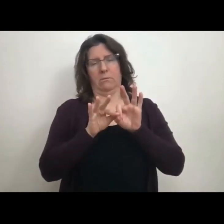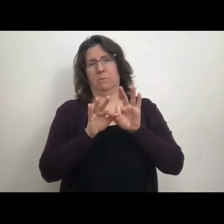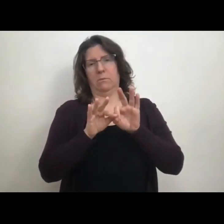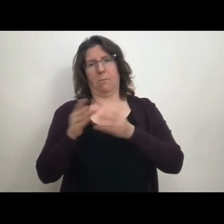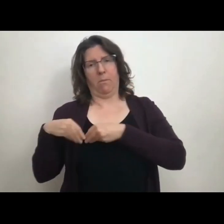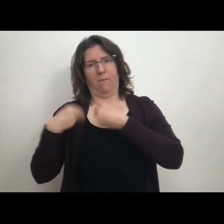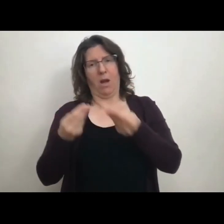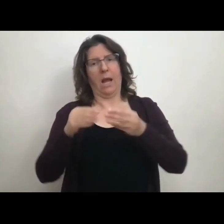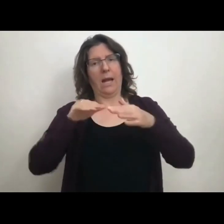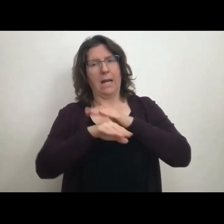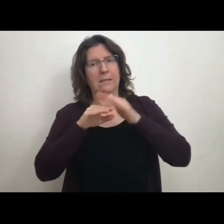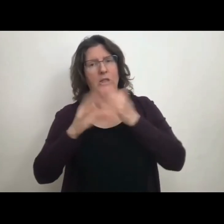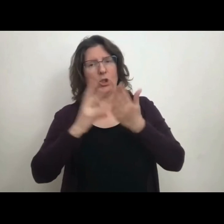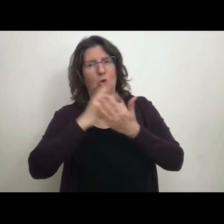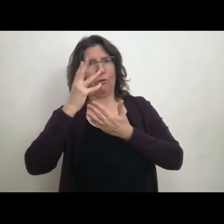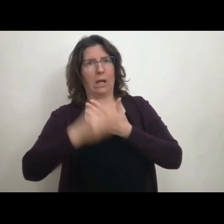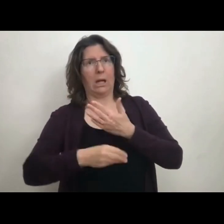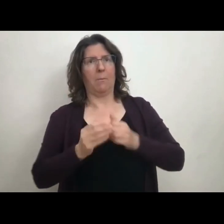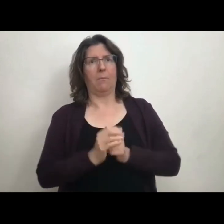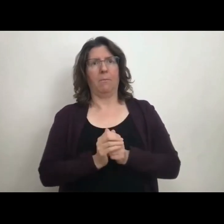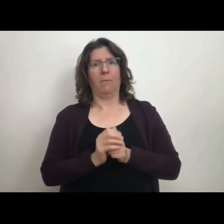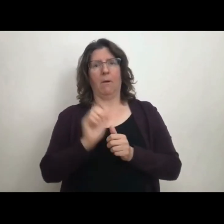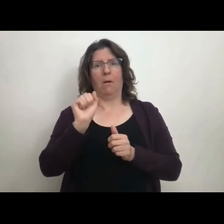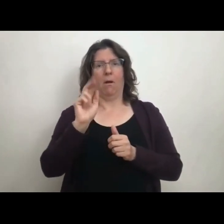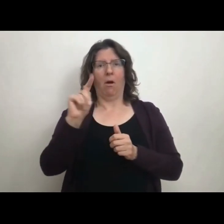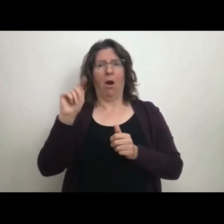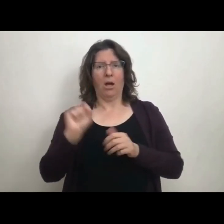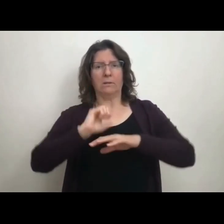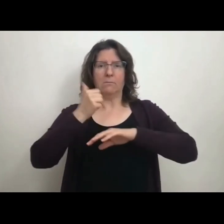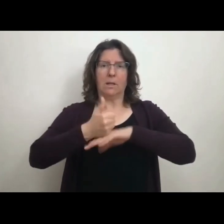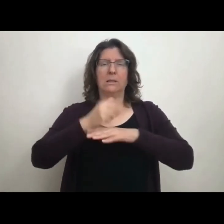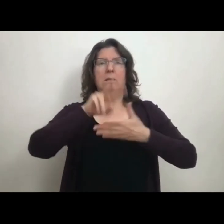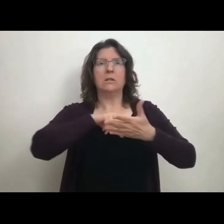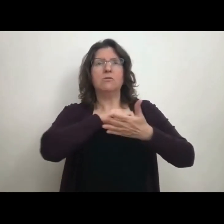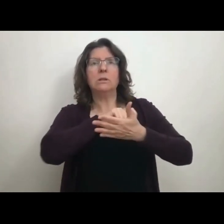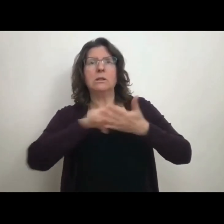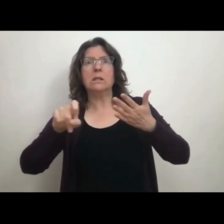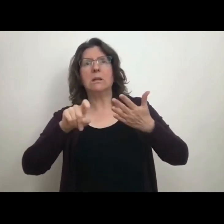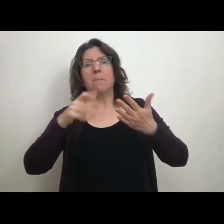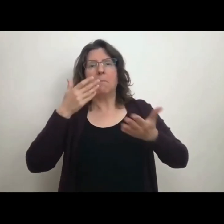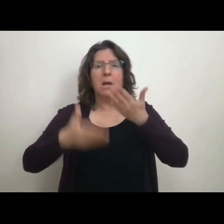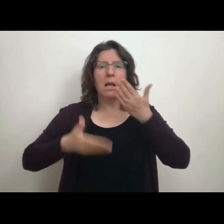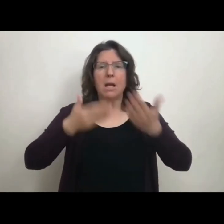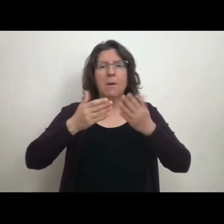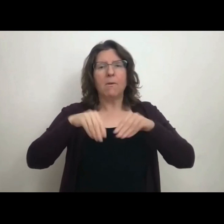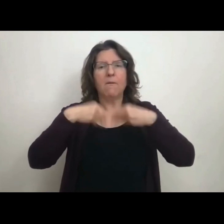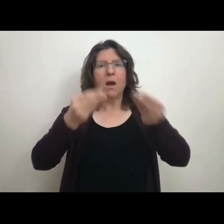The curriculum content must be fully accessible through vision.